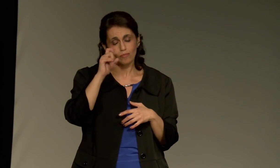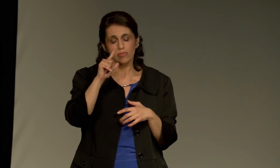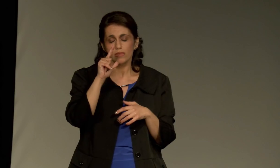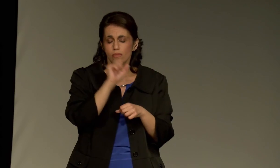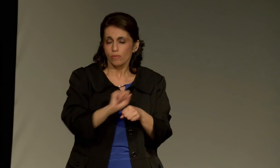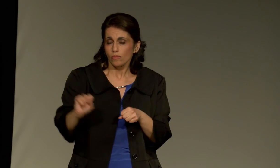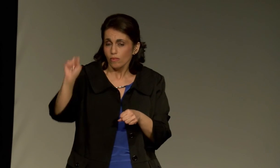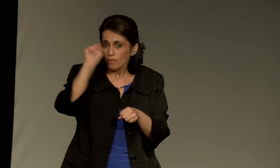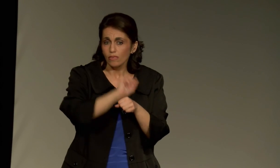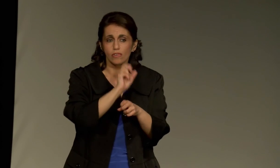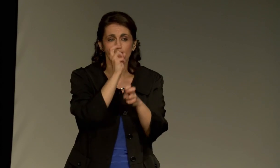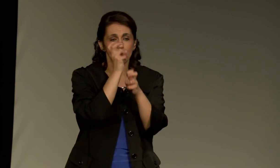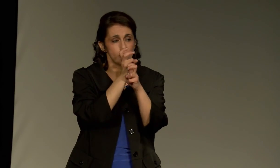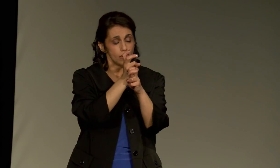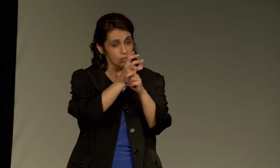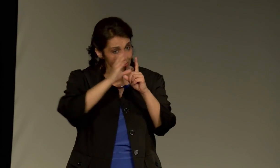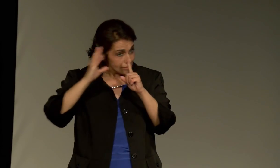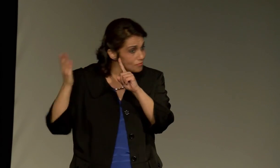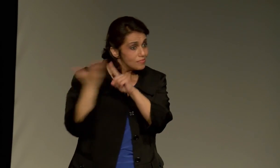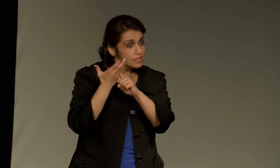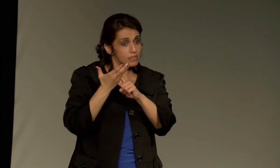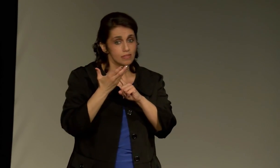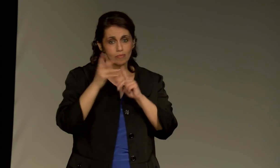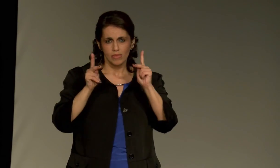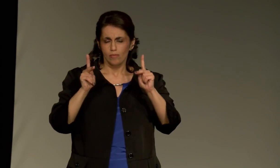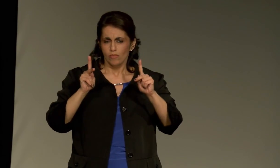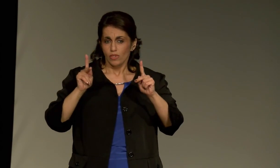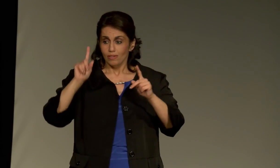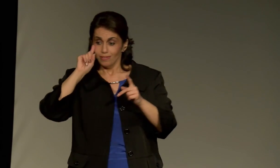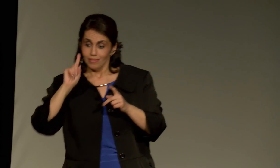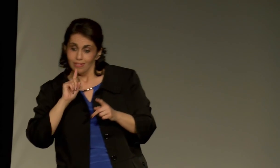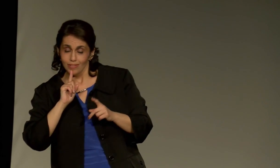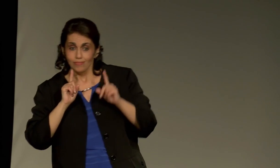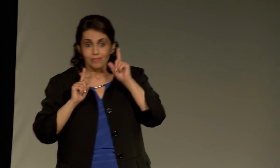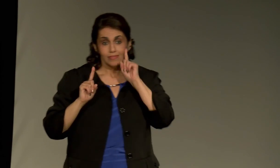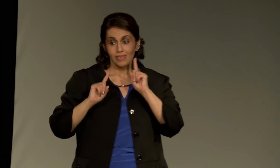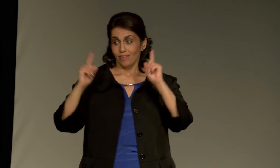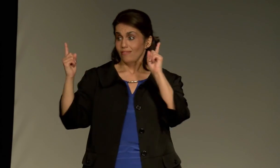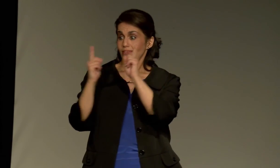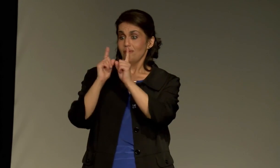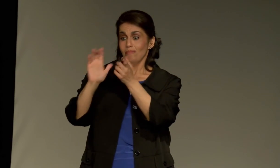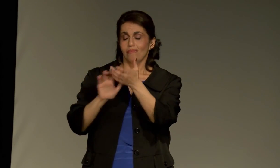But even more than that, Alexander Graham Bell wanted to convince people, tried to convince